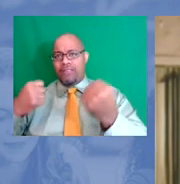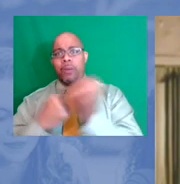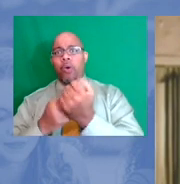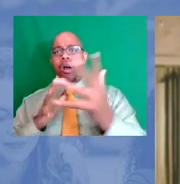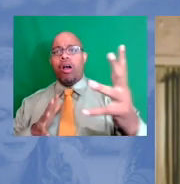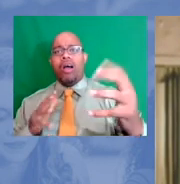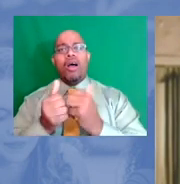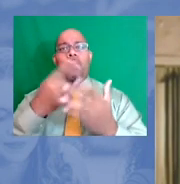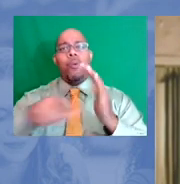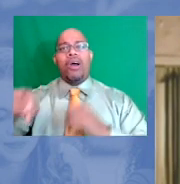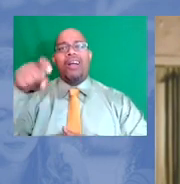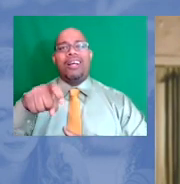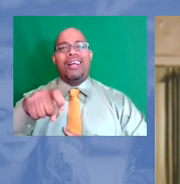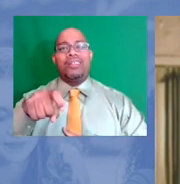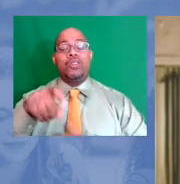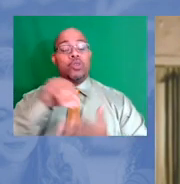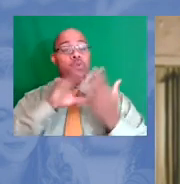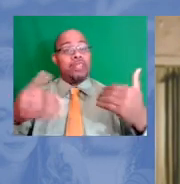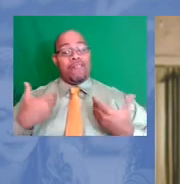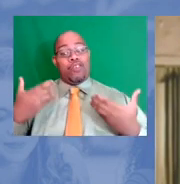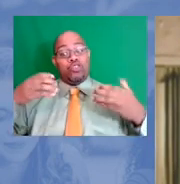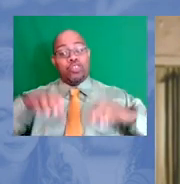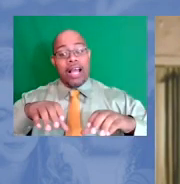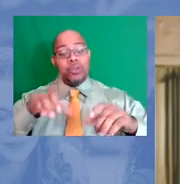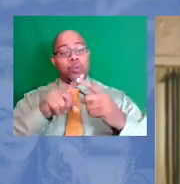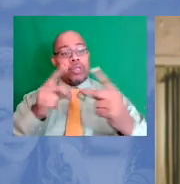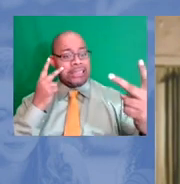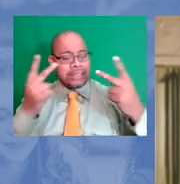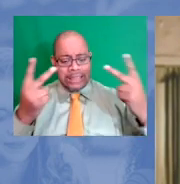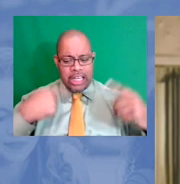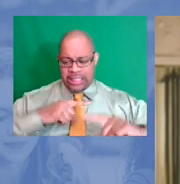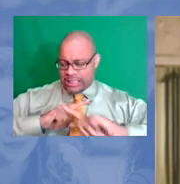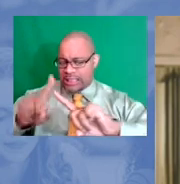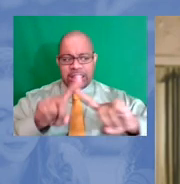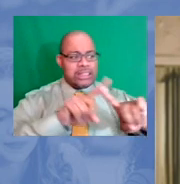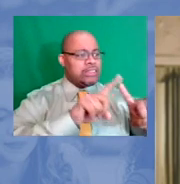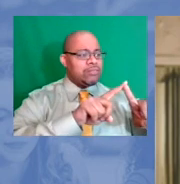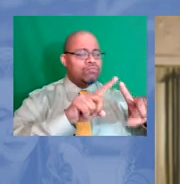WHERE STUDENTS HAVE THE CHANCE TO SEE THAT OUR DIFFERENCES ARE PRECIOUS, AND OUR SIMILARITIES